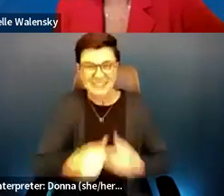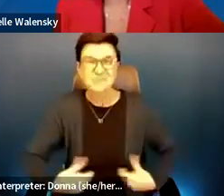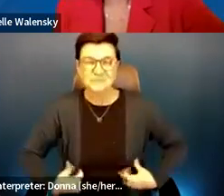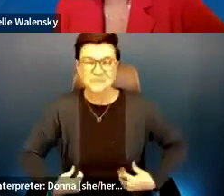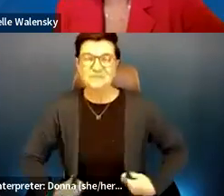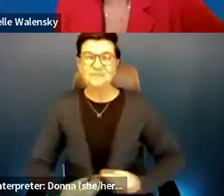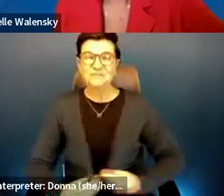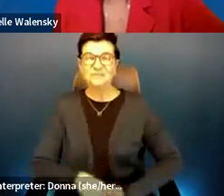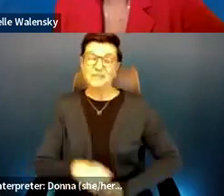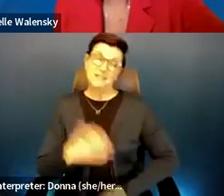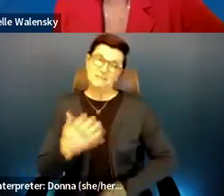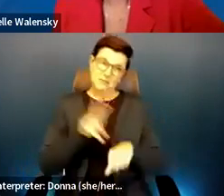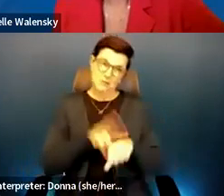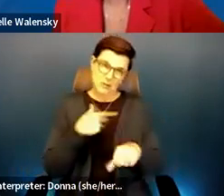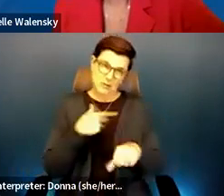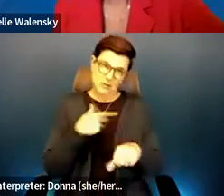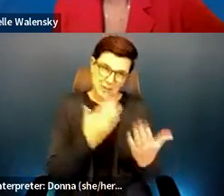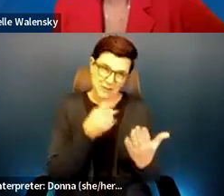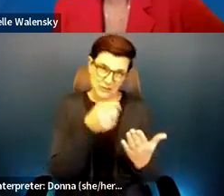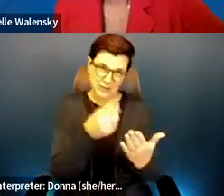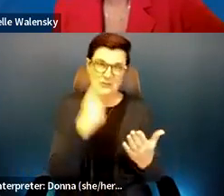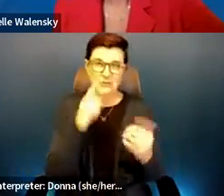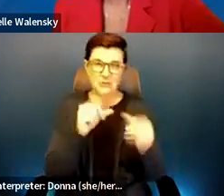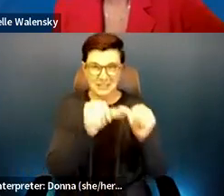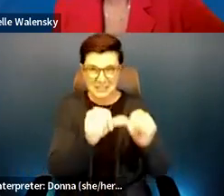for your continued commitment and leadership on health equity.